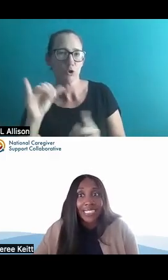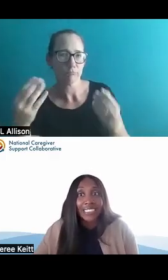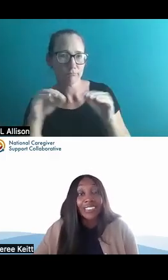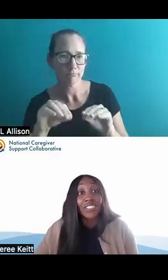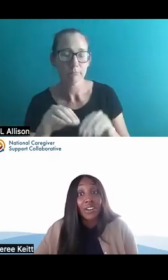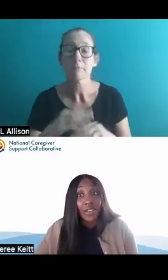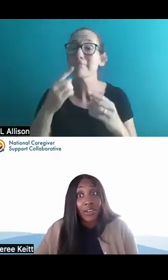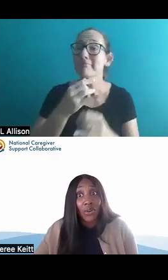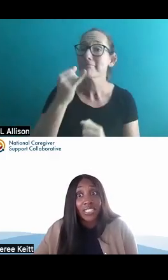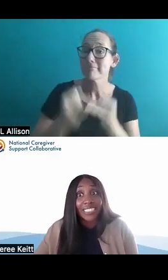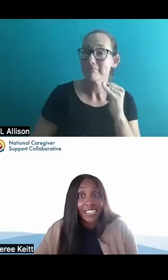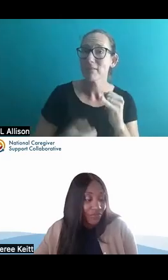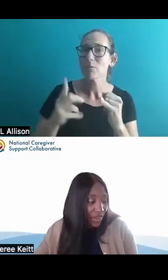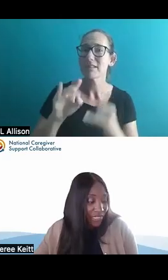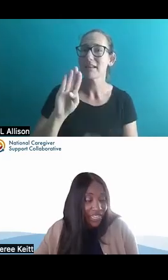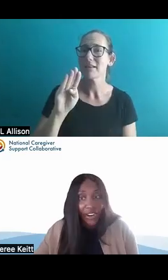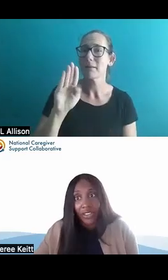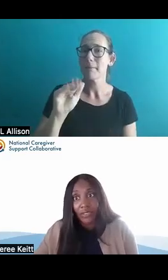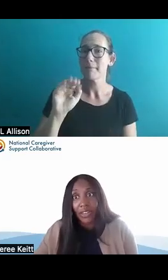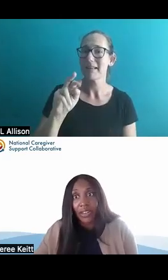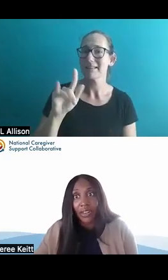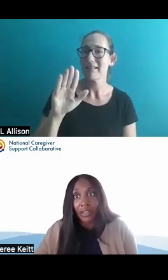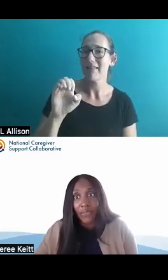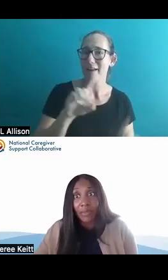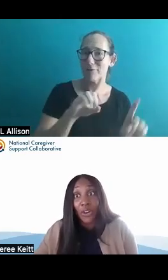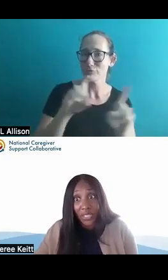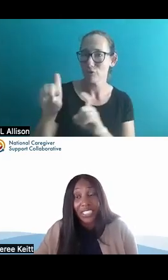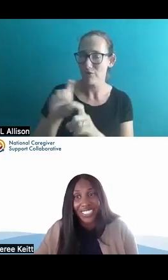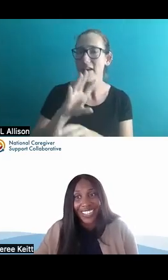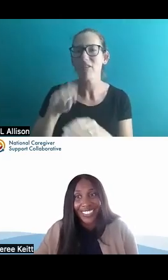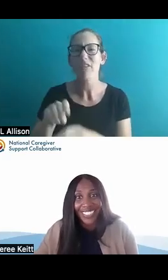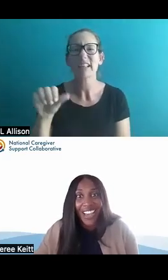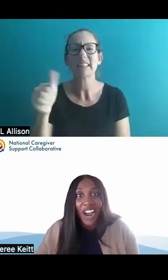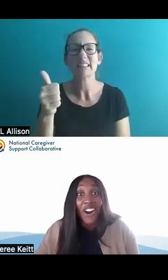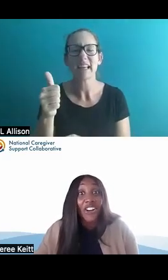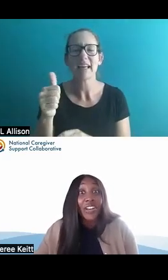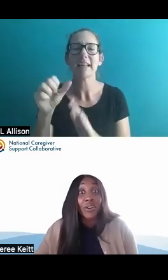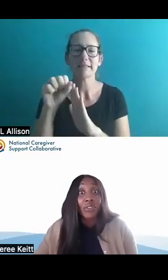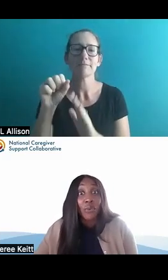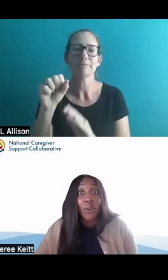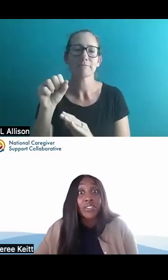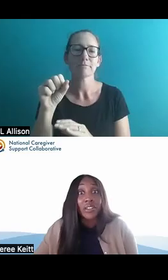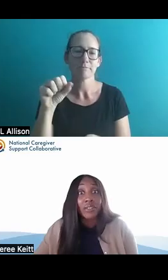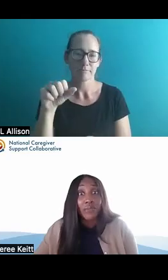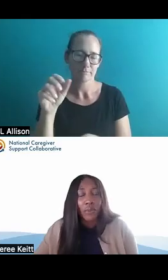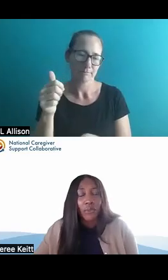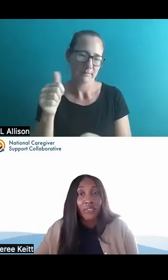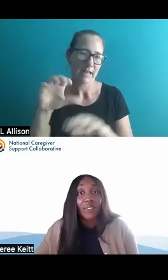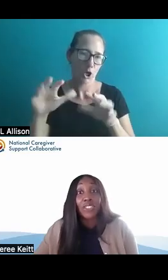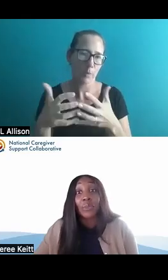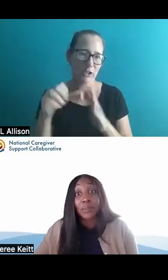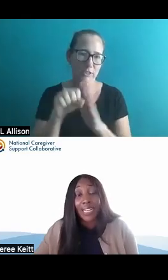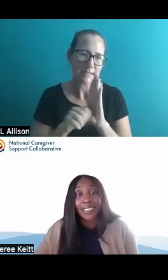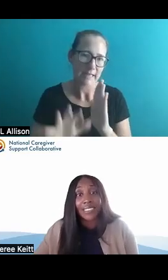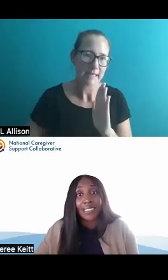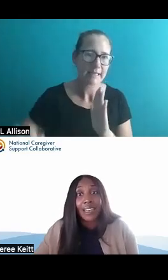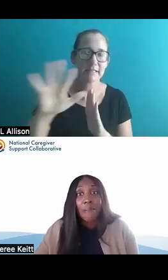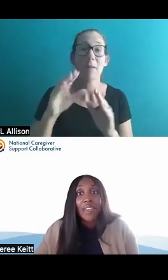baseline survey across 10 family coalition states, garnering over 4,500 responses.